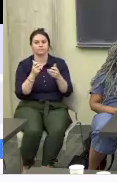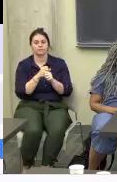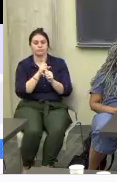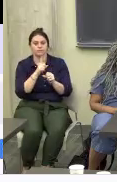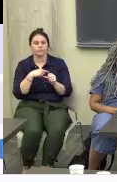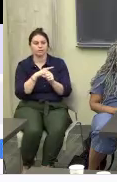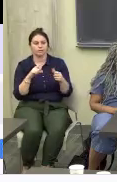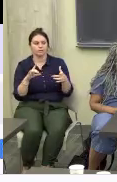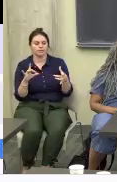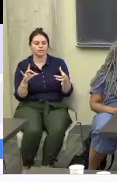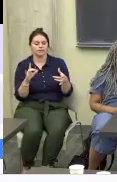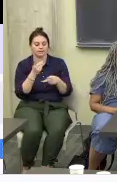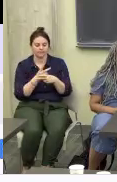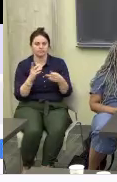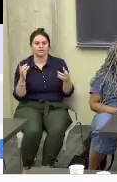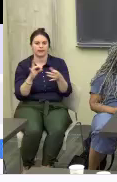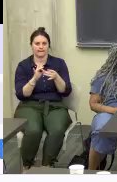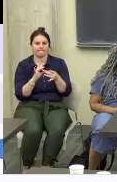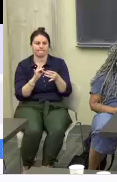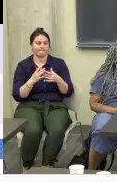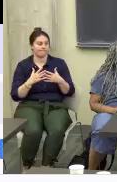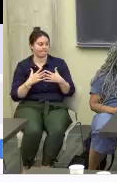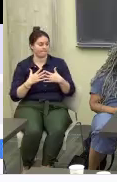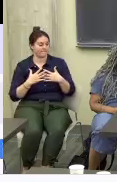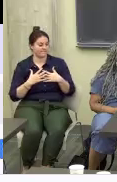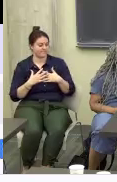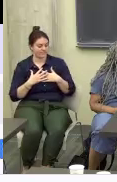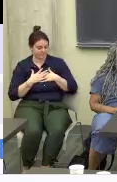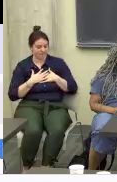all stay connected and especially that my nervous system gets to connect physically